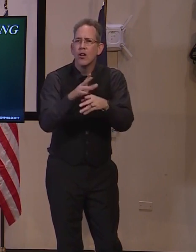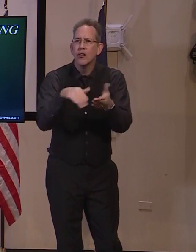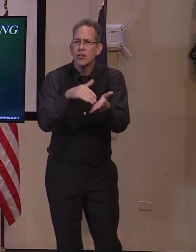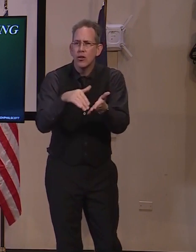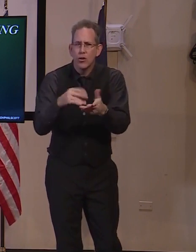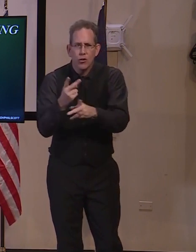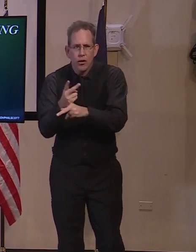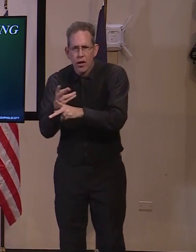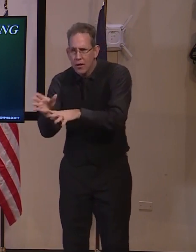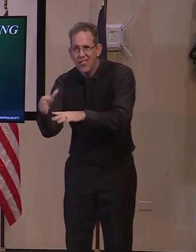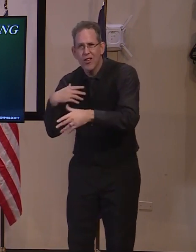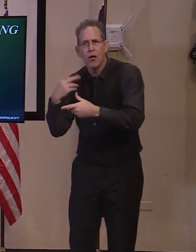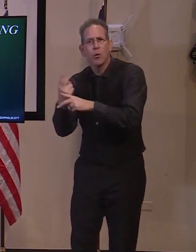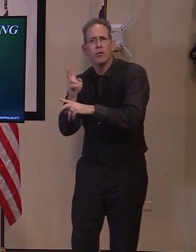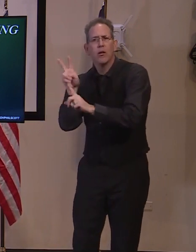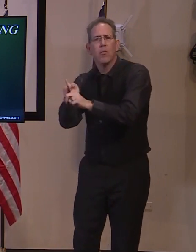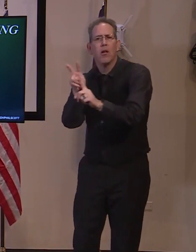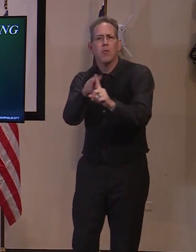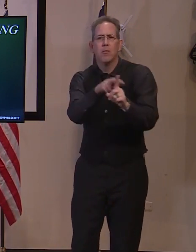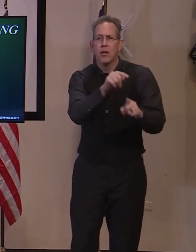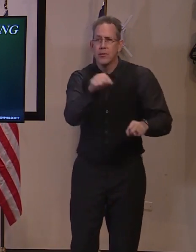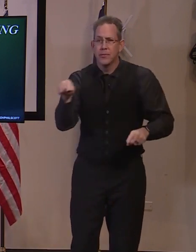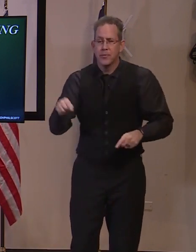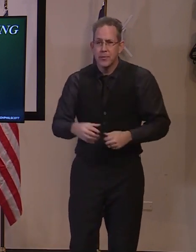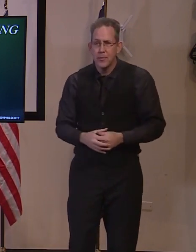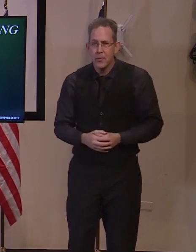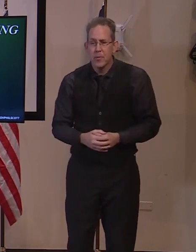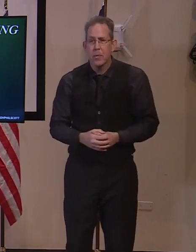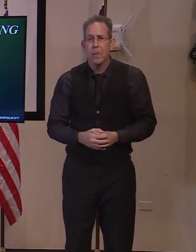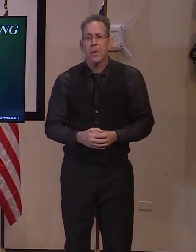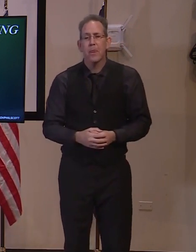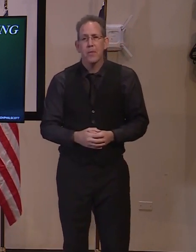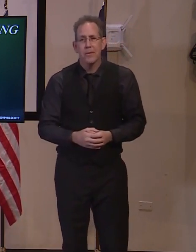On a related note, we're working on an issue related to expiring antigen test